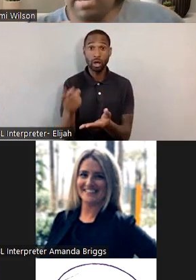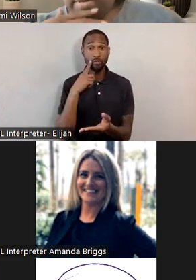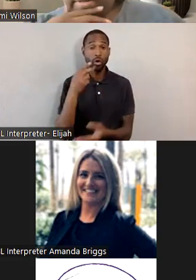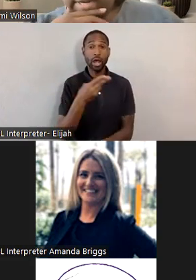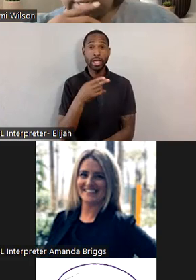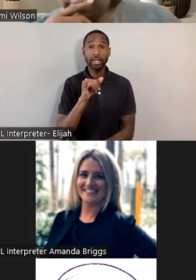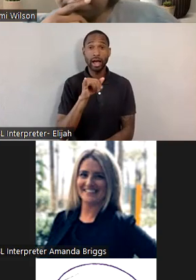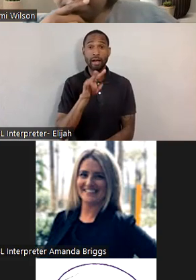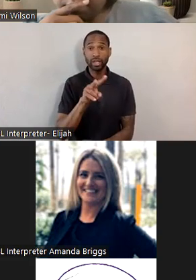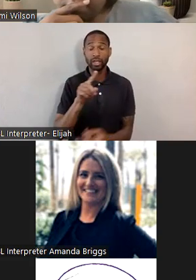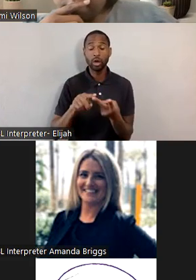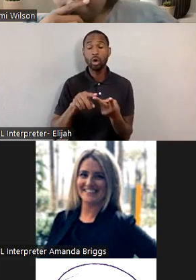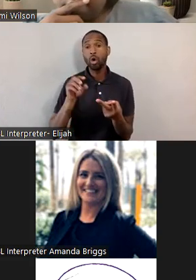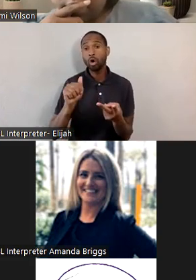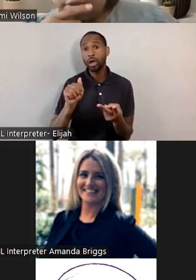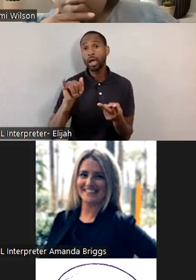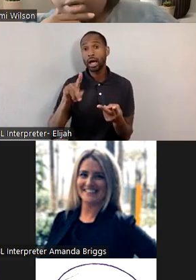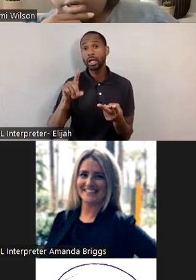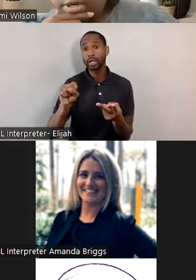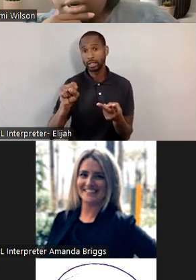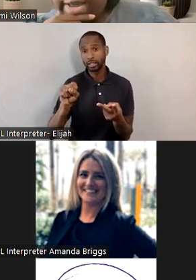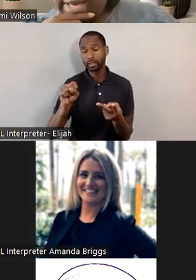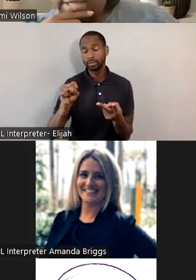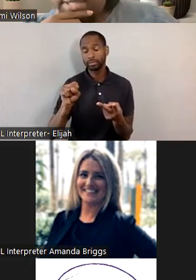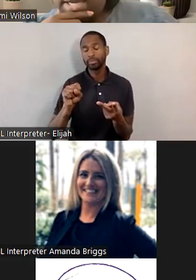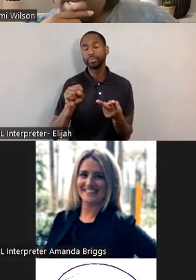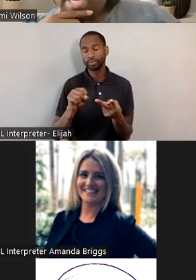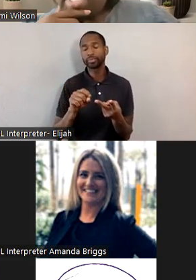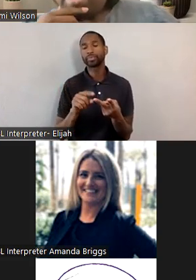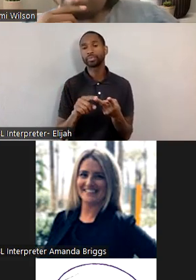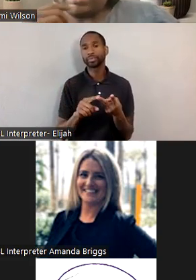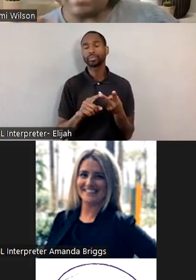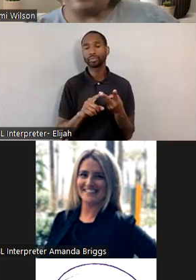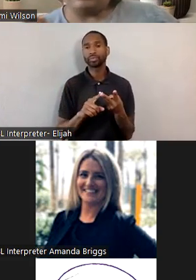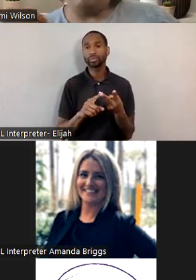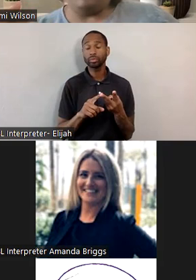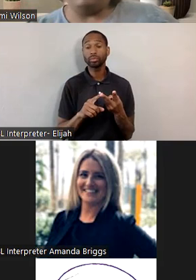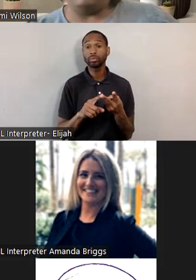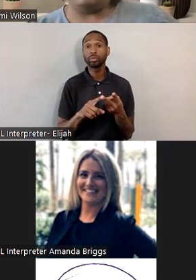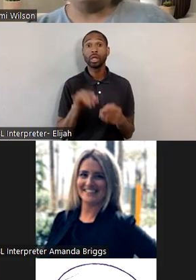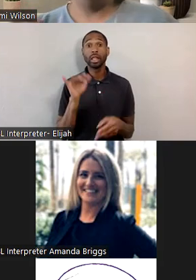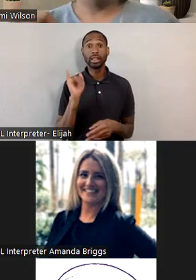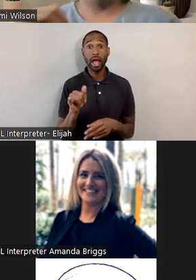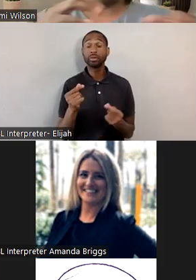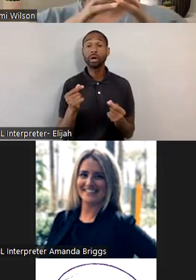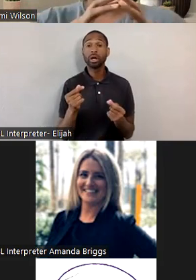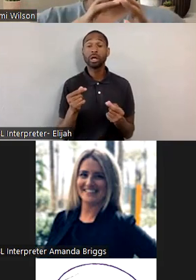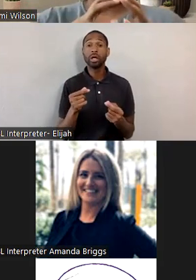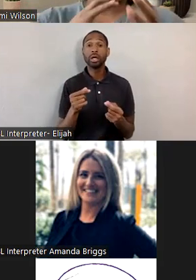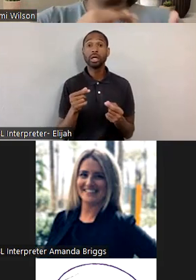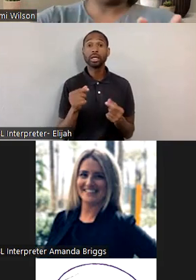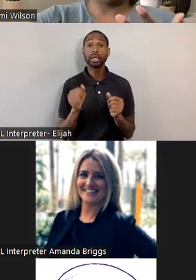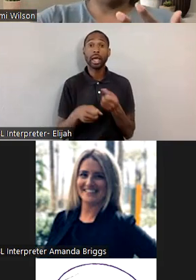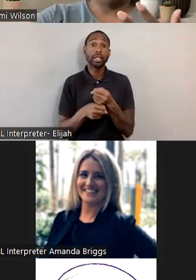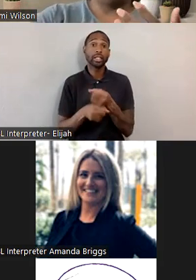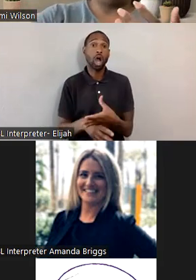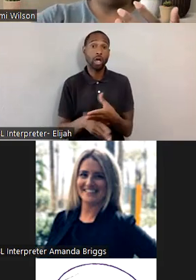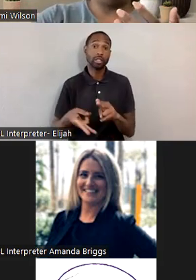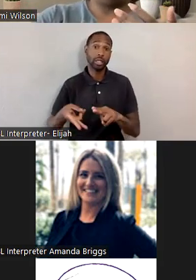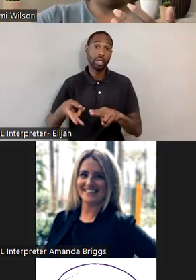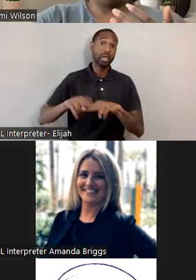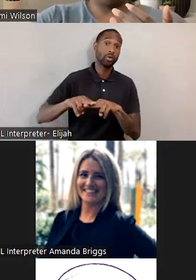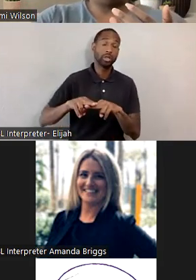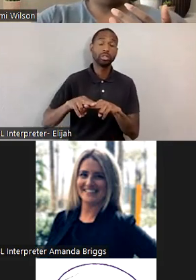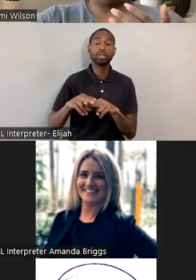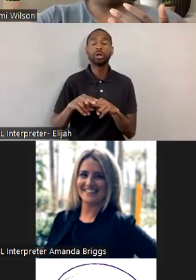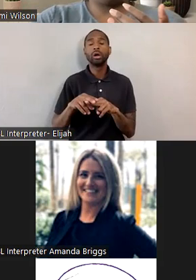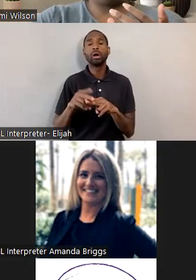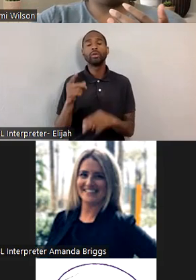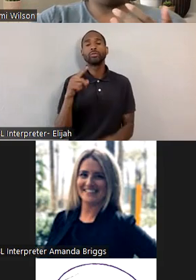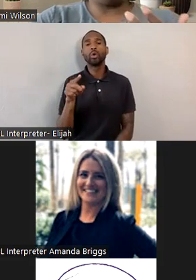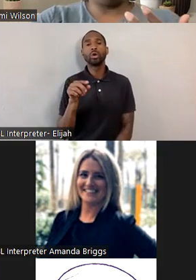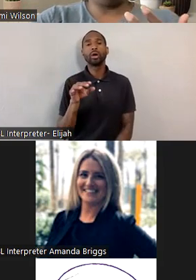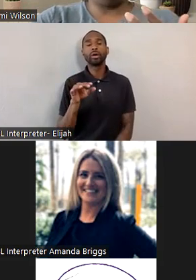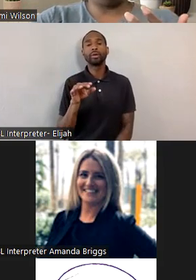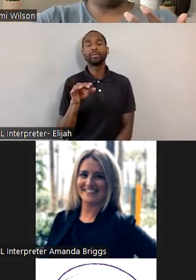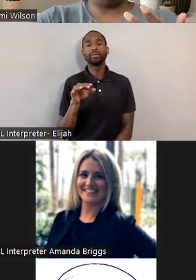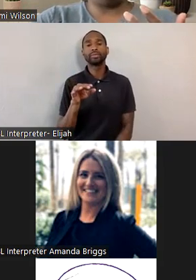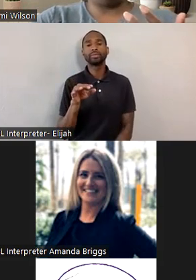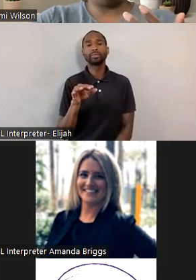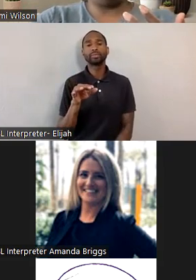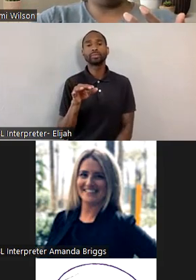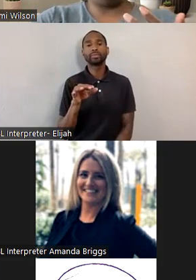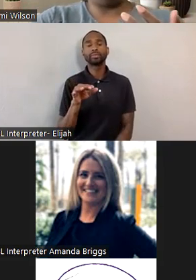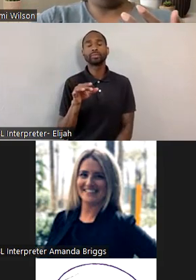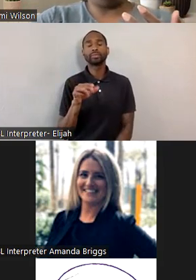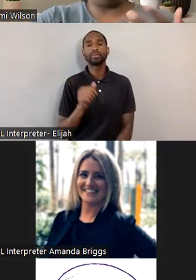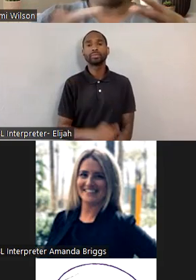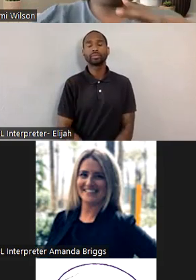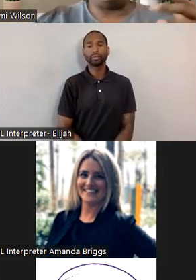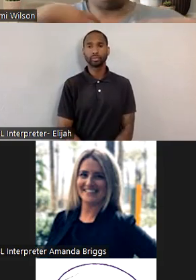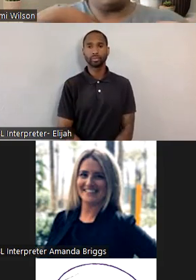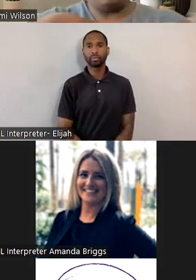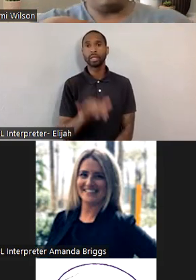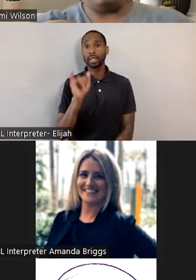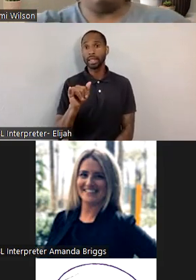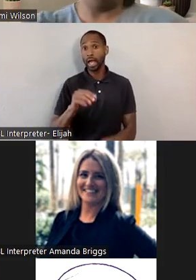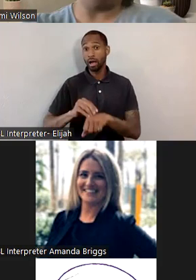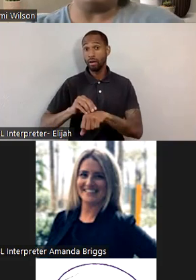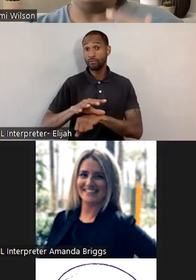HIV or AIDS, and this can actually boost or increase those effects on the body.